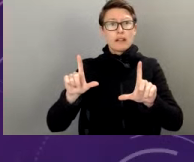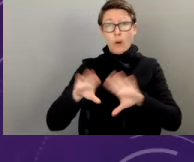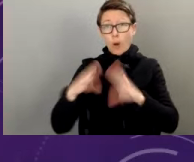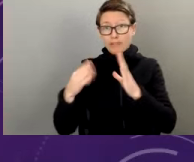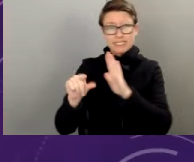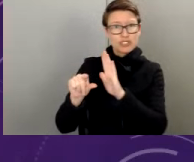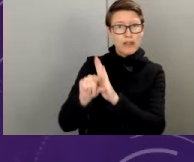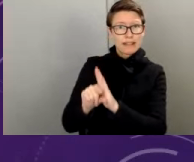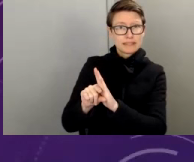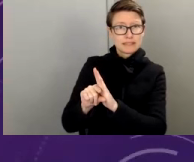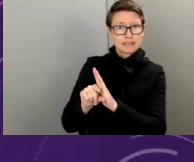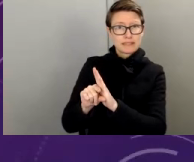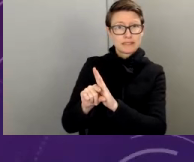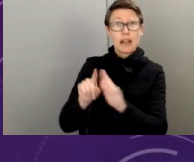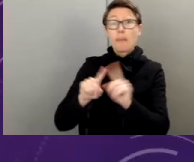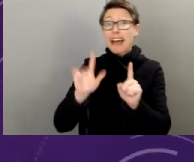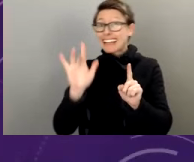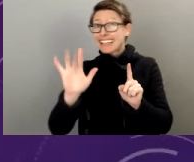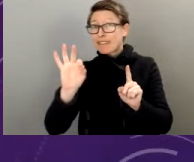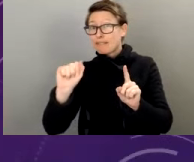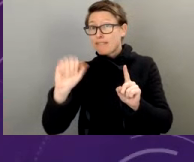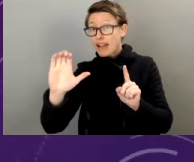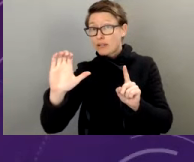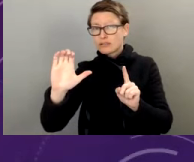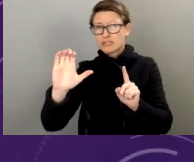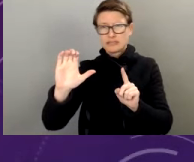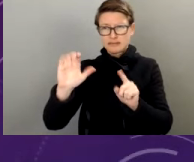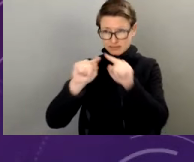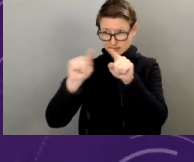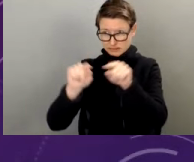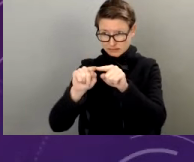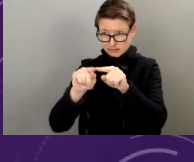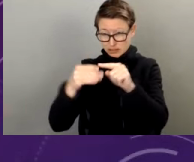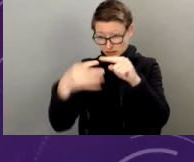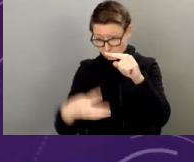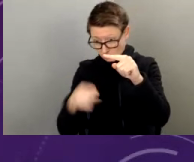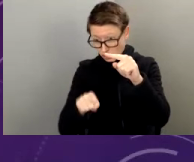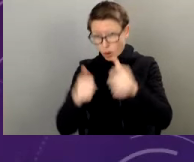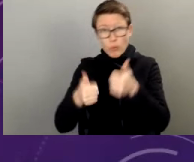but you're going to the faculty tab, select the section name you wish to enter grades four